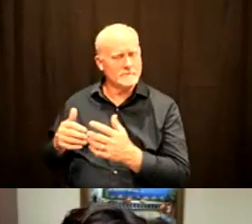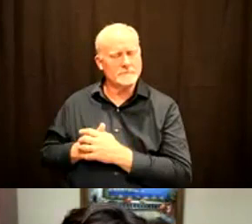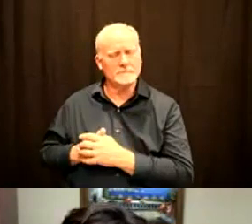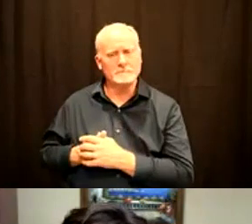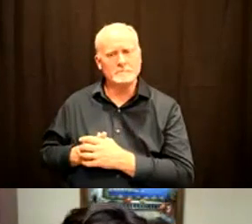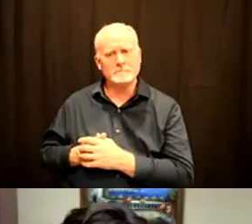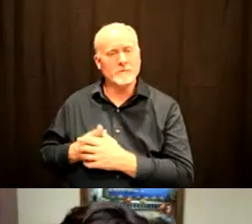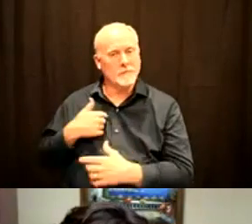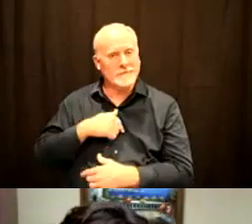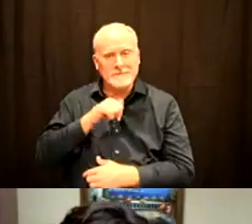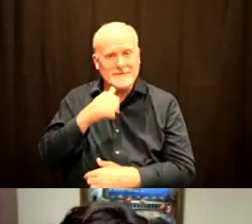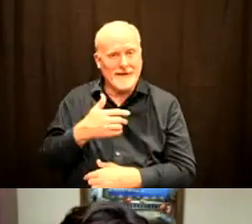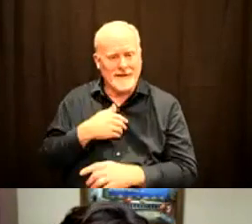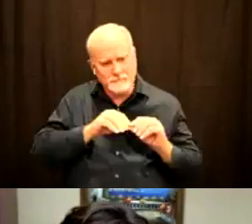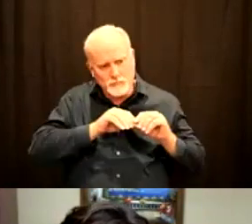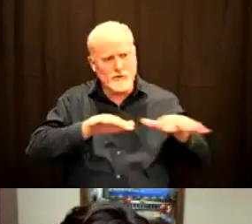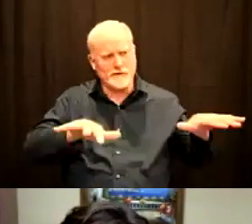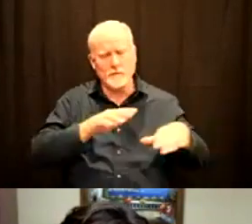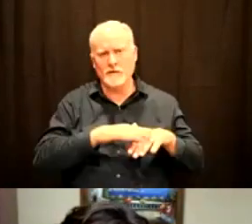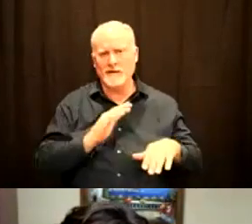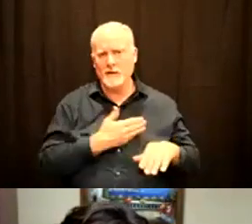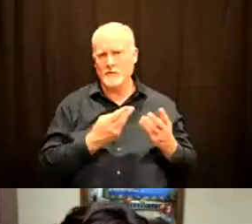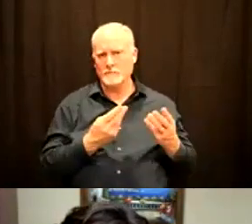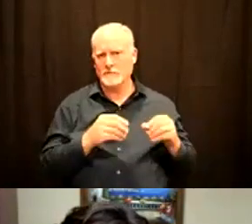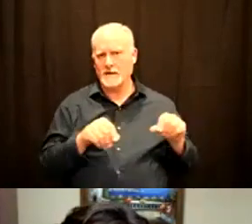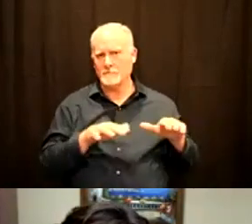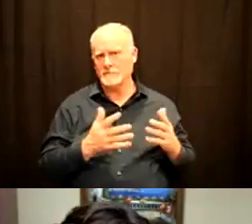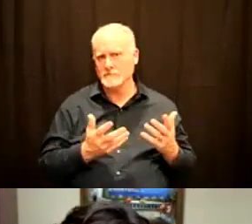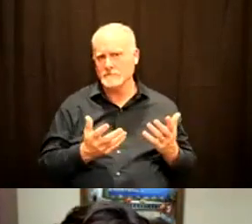and so those were all of the factors that went into our decision making to bring students back